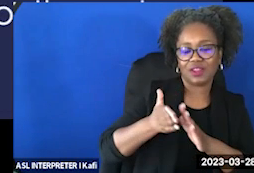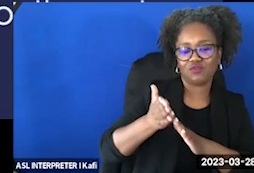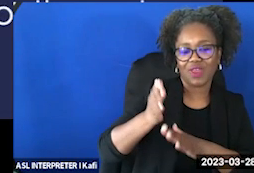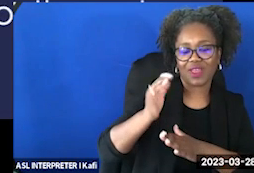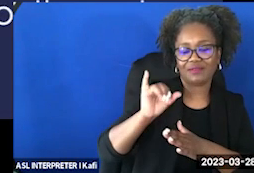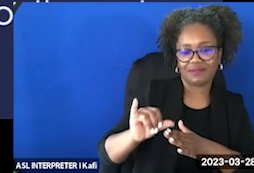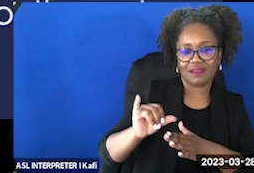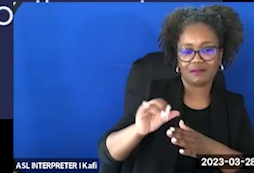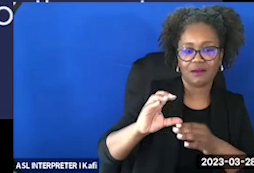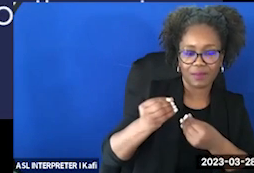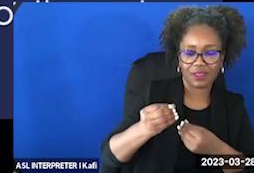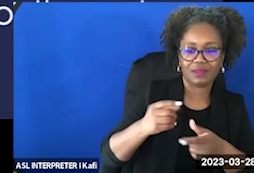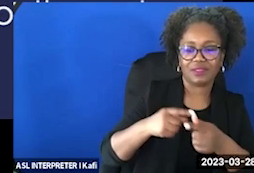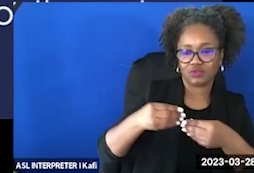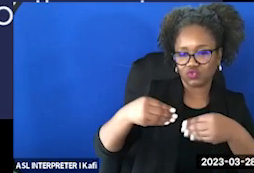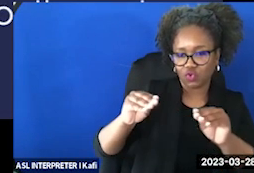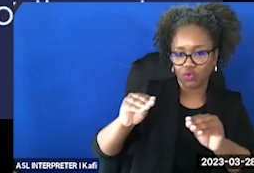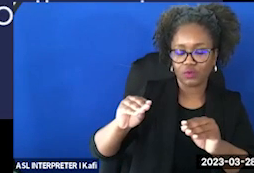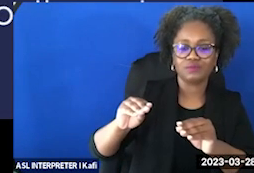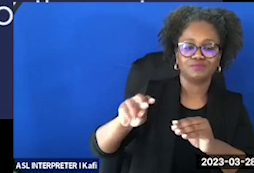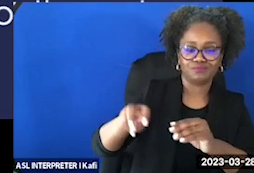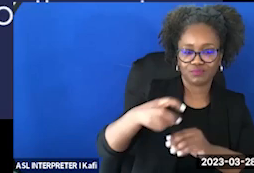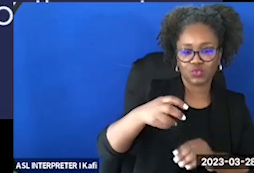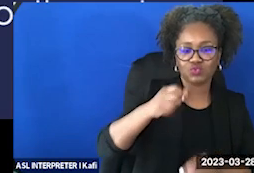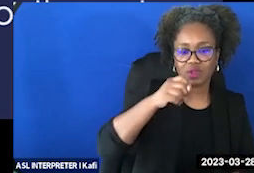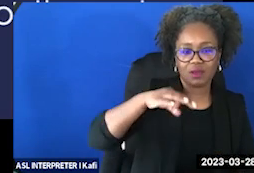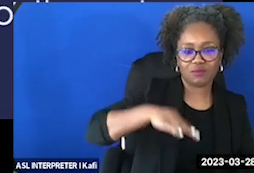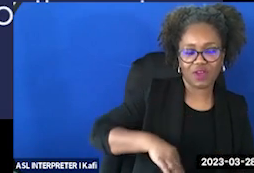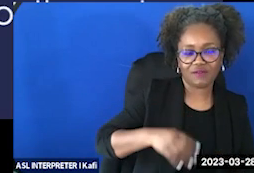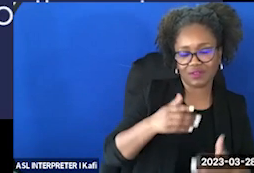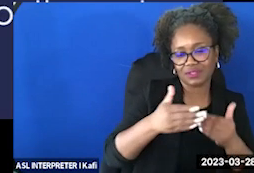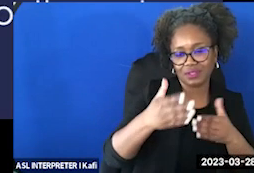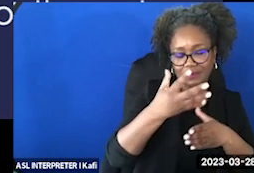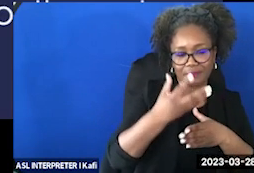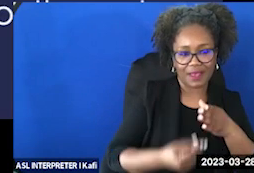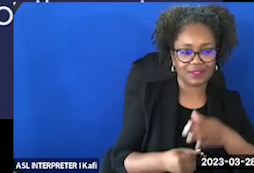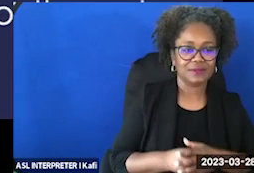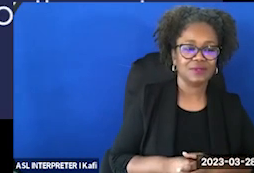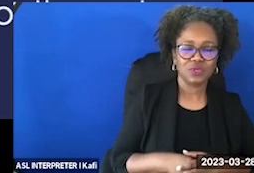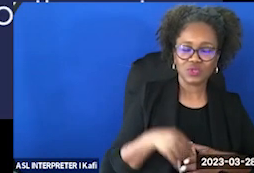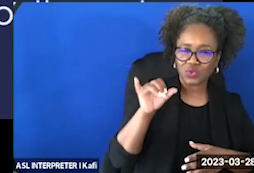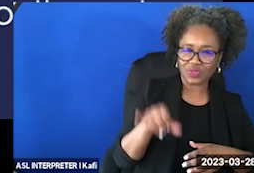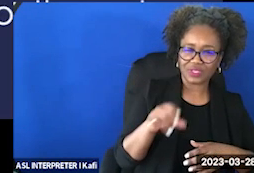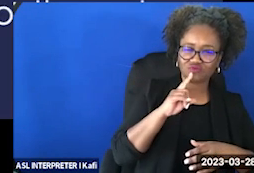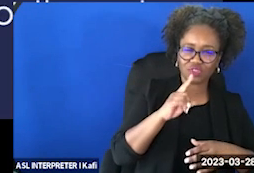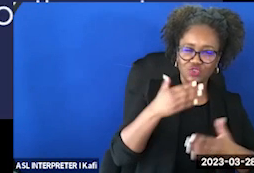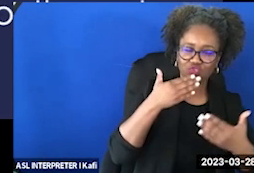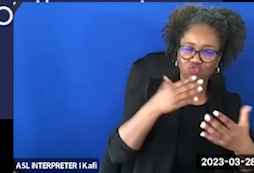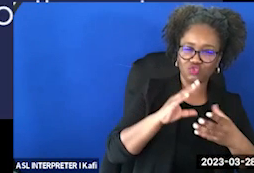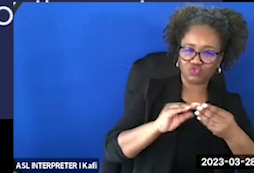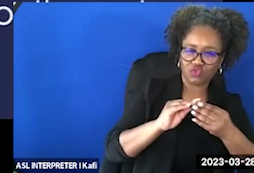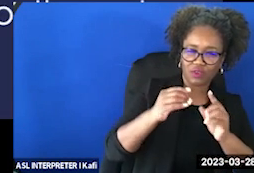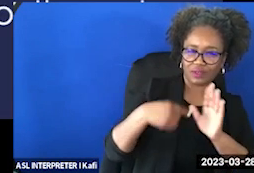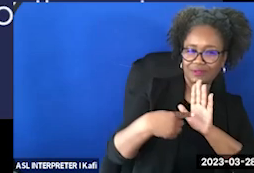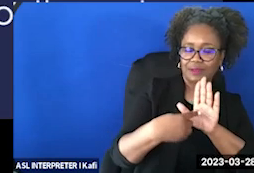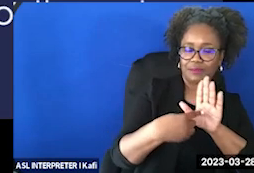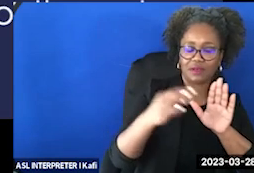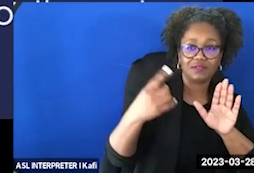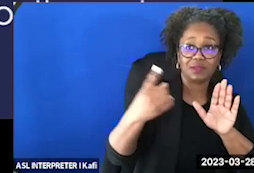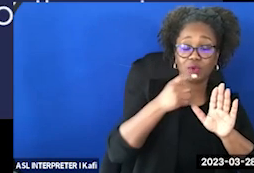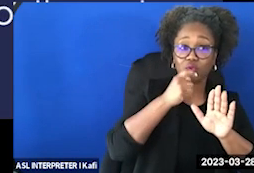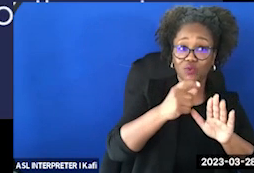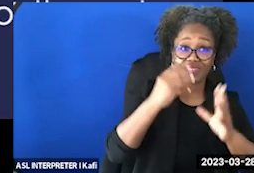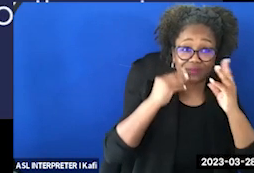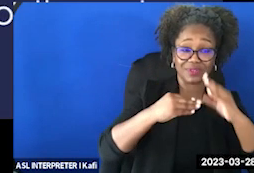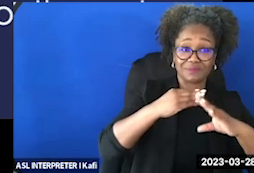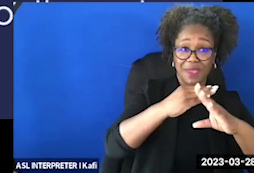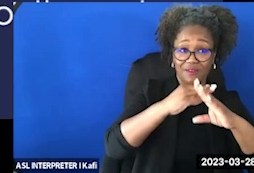Debbie Stine, Science & Technology Policy Academy: And the reason I I think this is a good story about something like this, who really helped break down the barriers is that it shows that policies